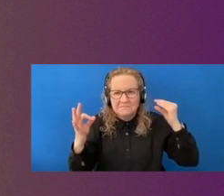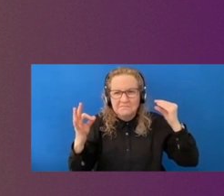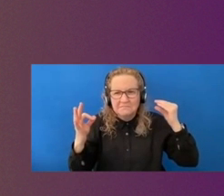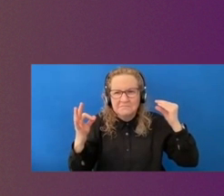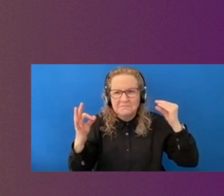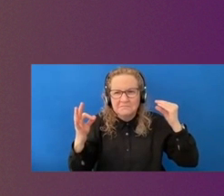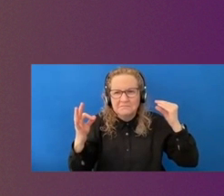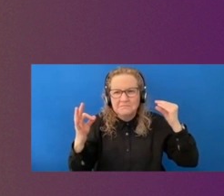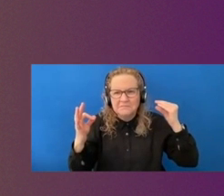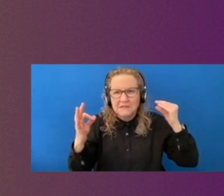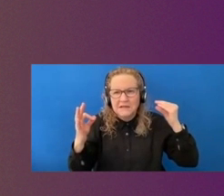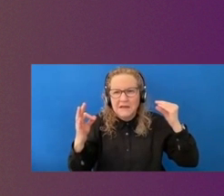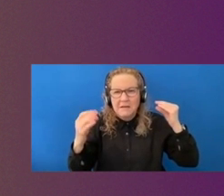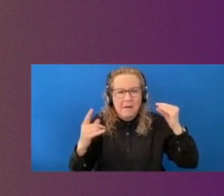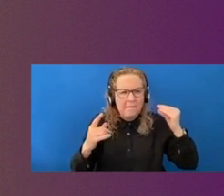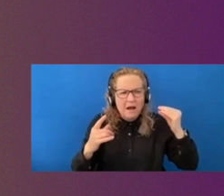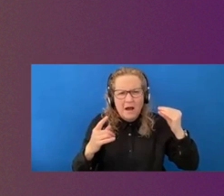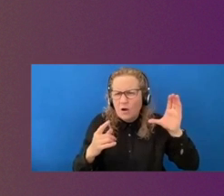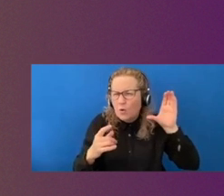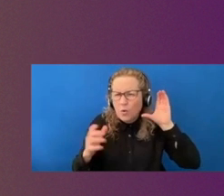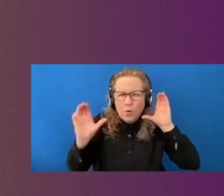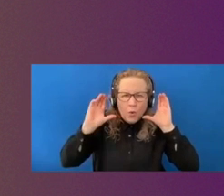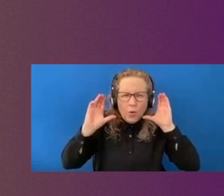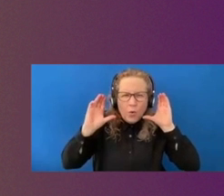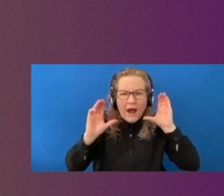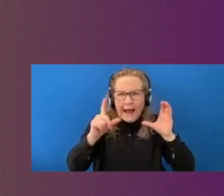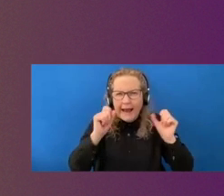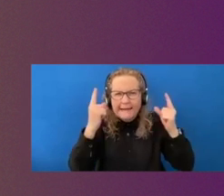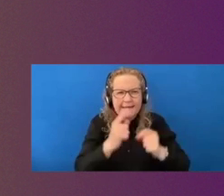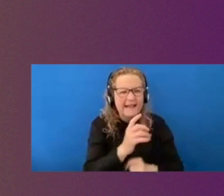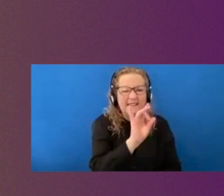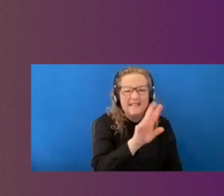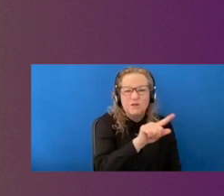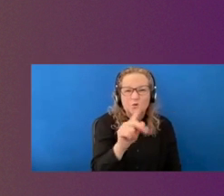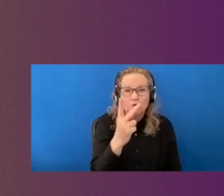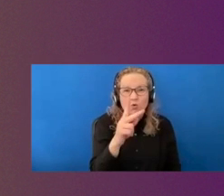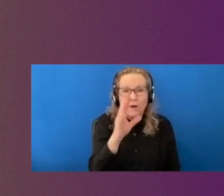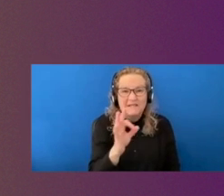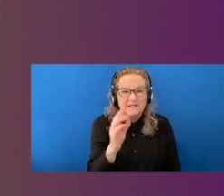10% to 20% in both ears which means that when somebody's wearing a mask and I can't lipread